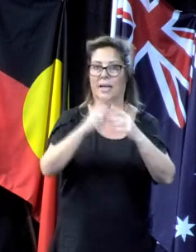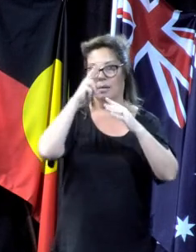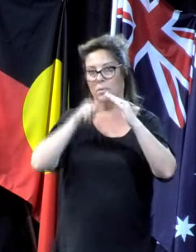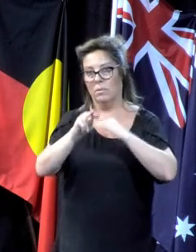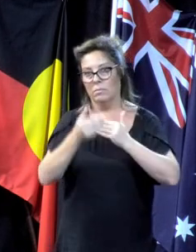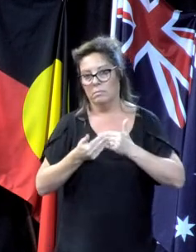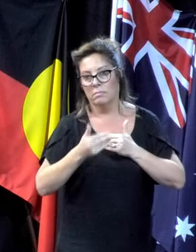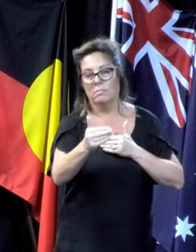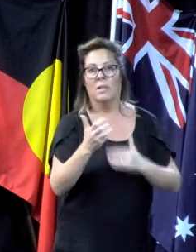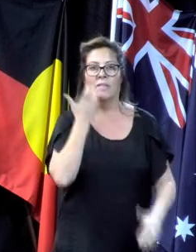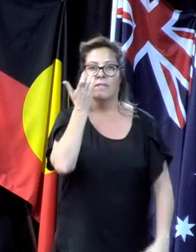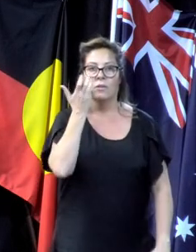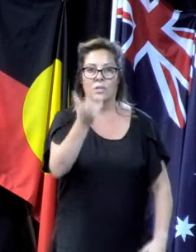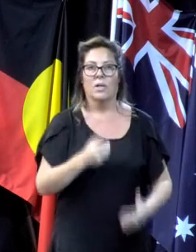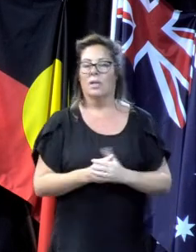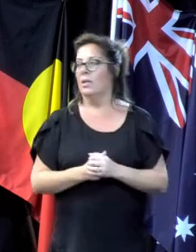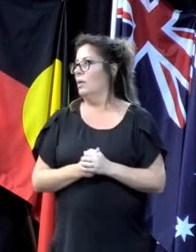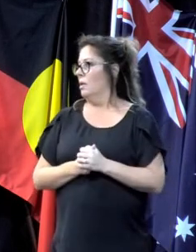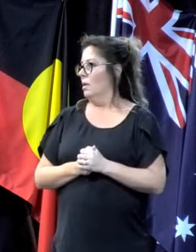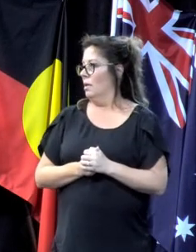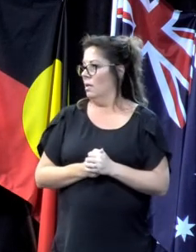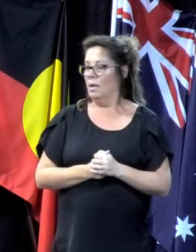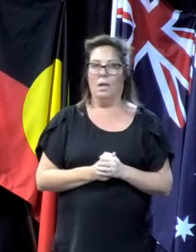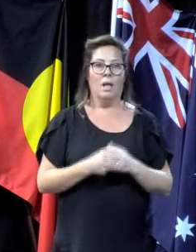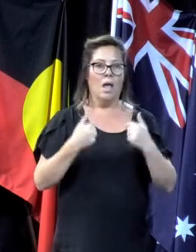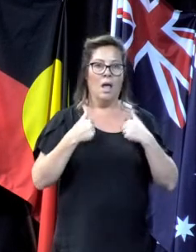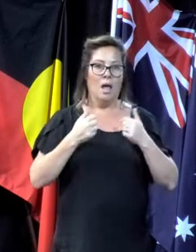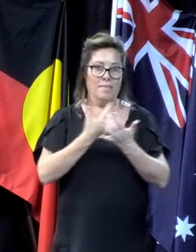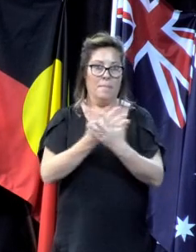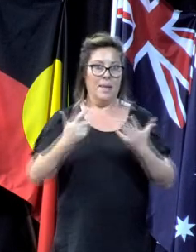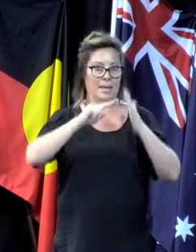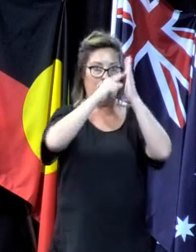I won’t go over the many points that have been covered and I fully support all of those points.